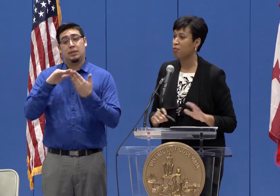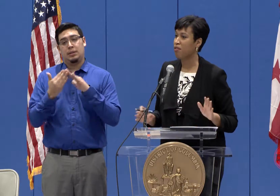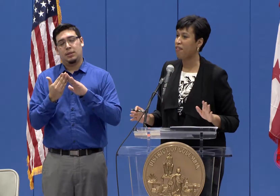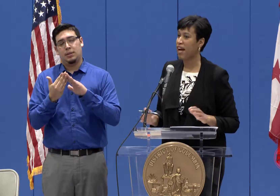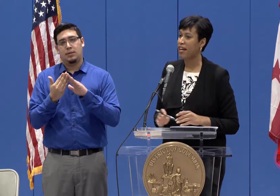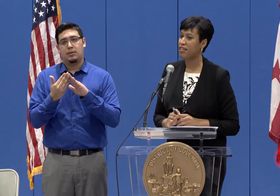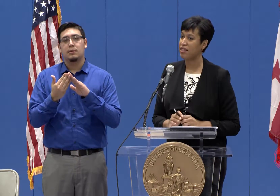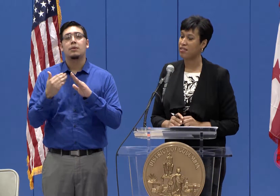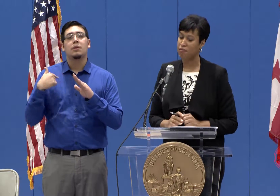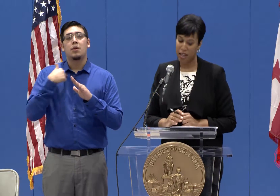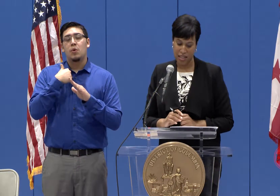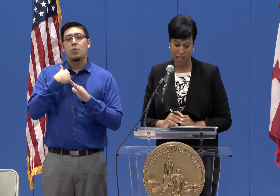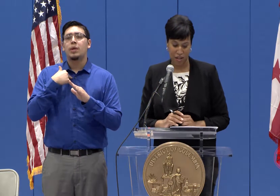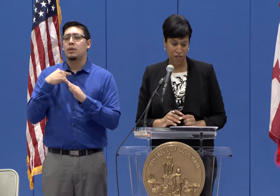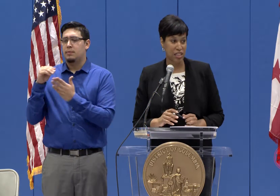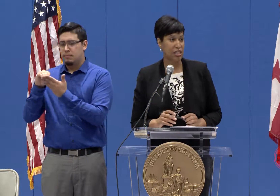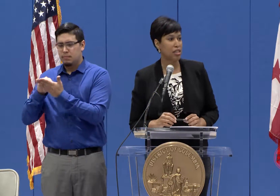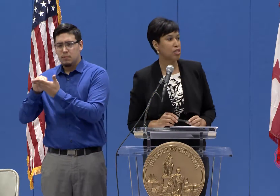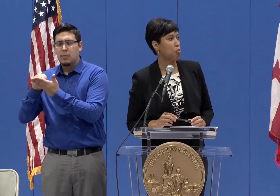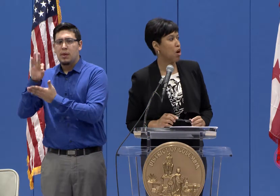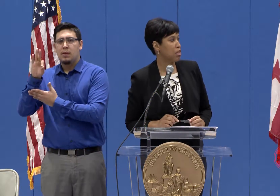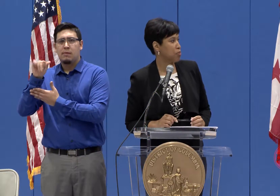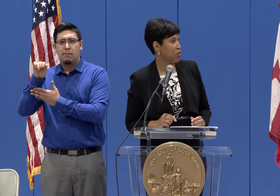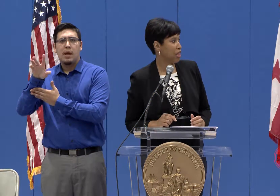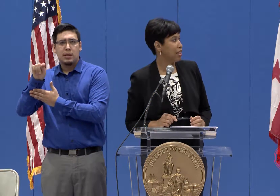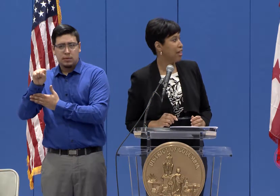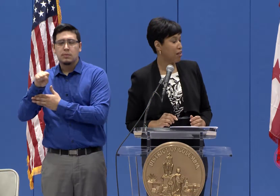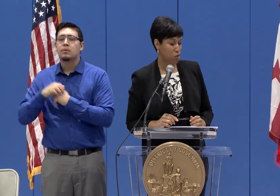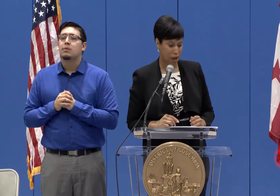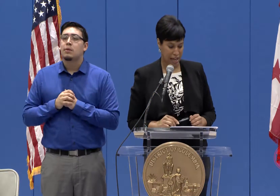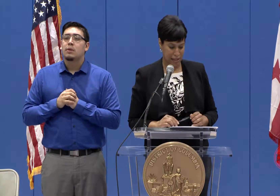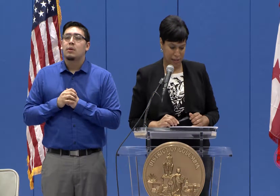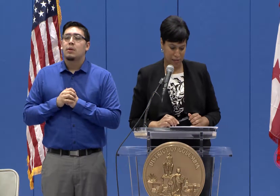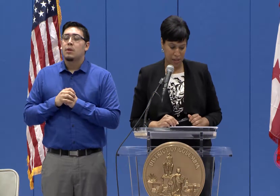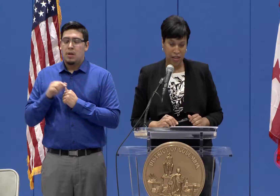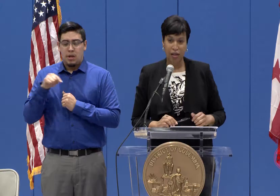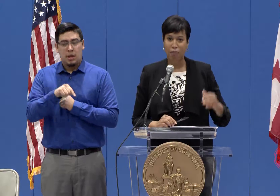FROM THE FACTS IS THAT OUR CITY IS PROSPERING IN A LOT OF WAYS.